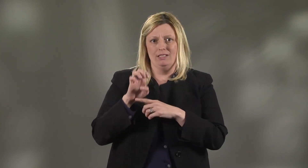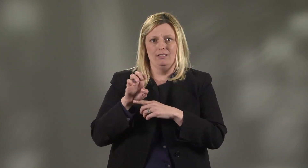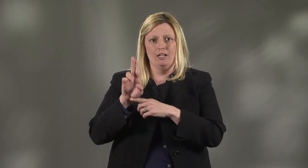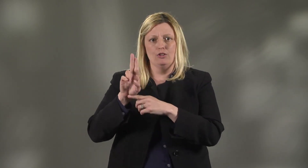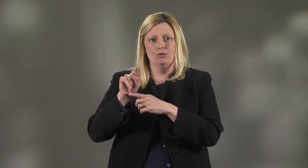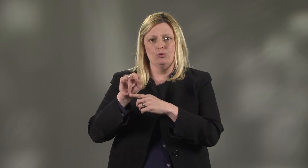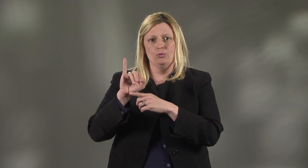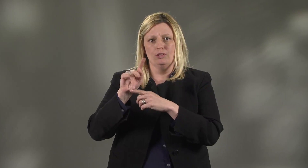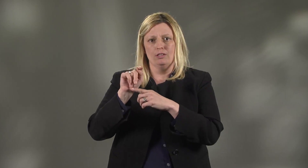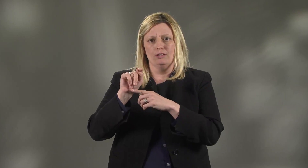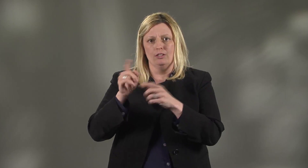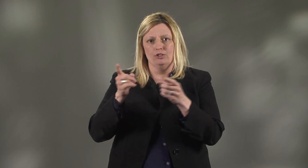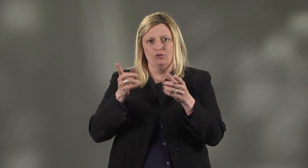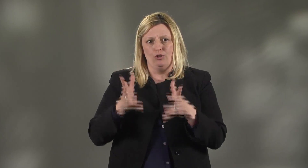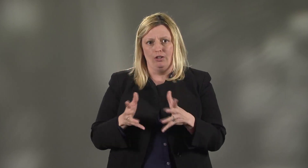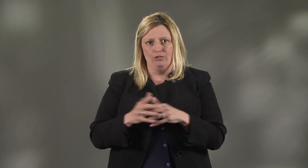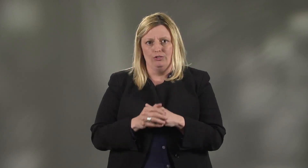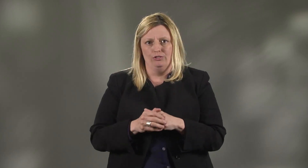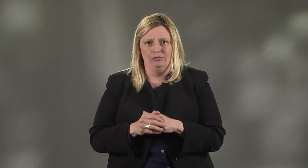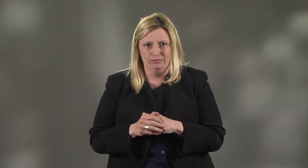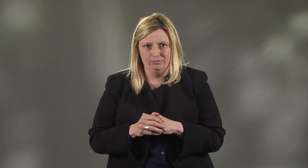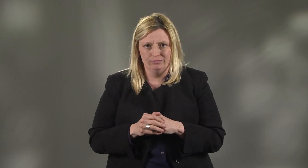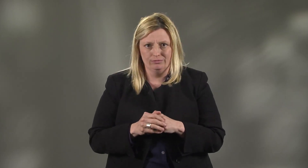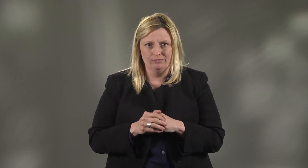When I asked to apply to become the unit director,